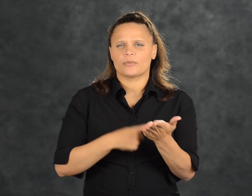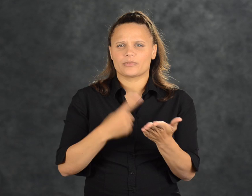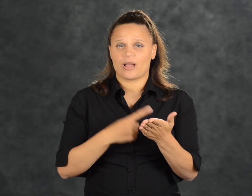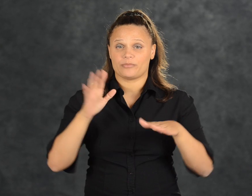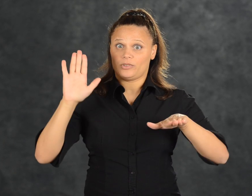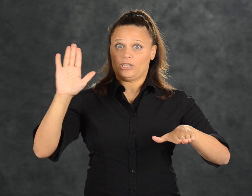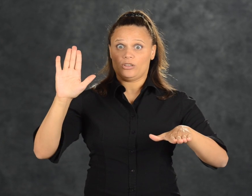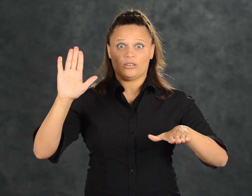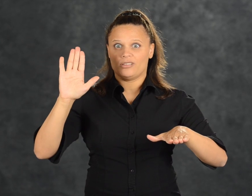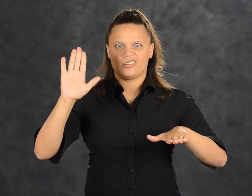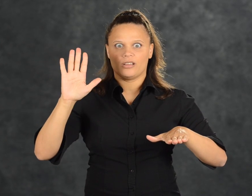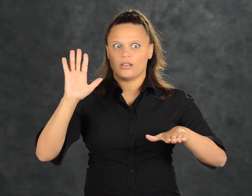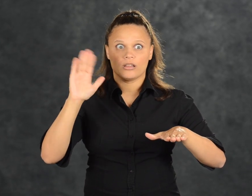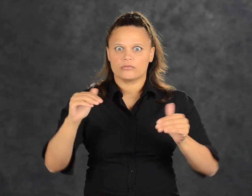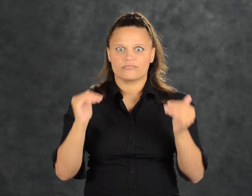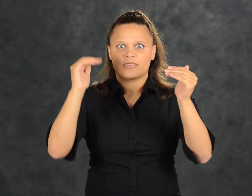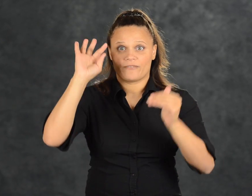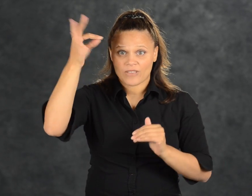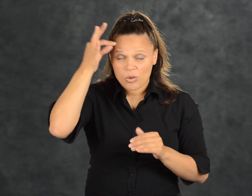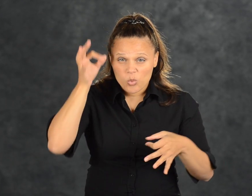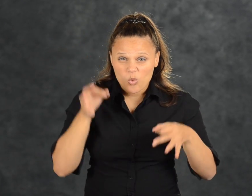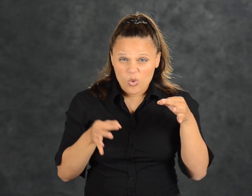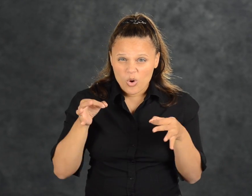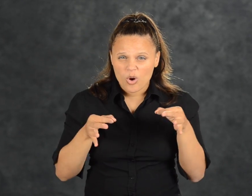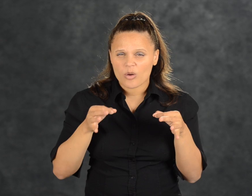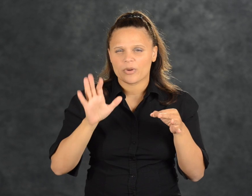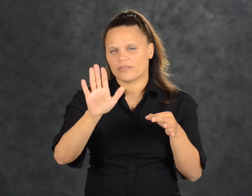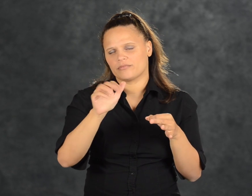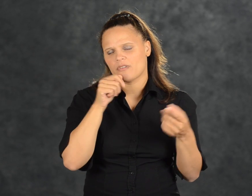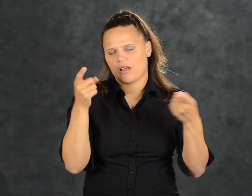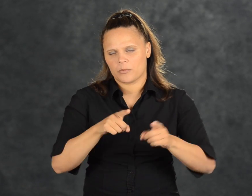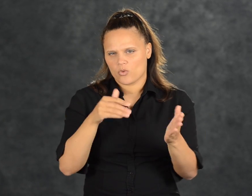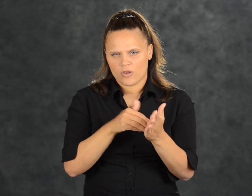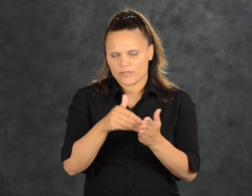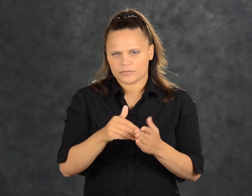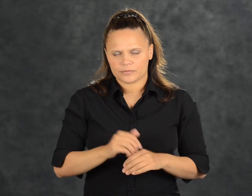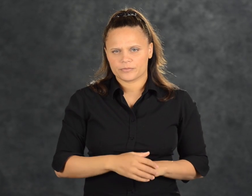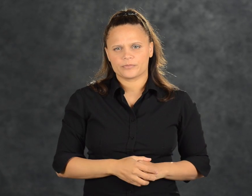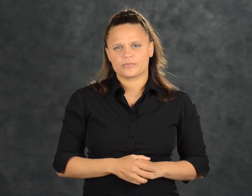Some cases go beyond this point to federal court, but they are the exception.